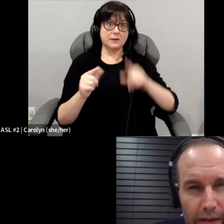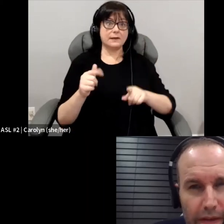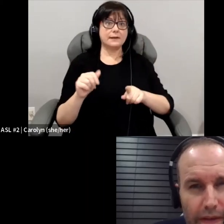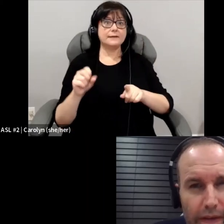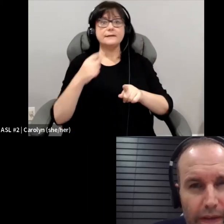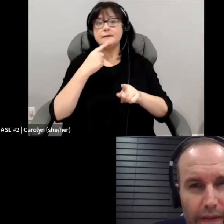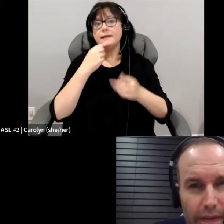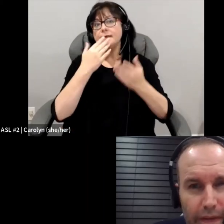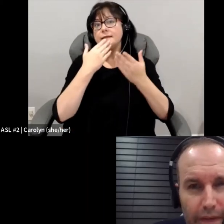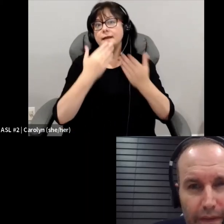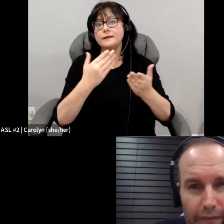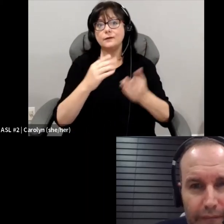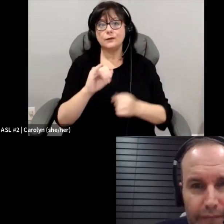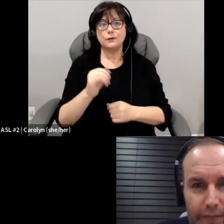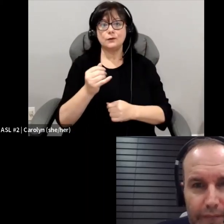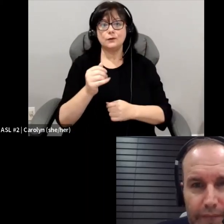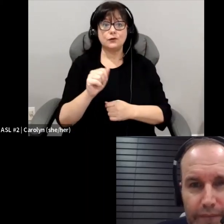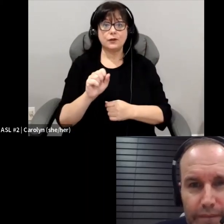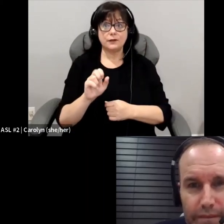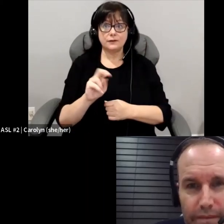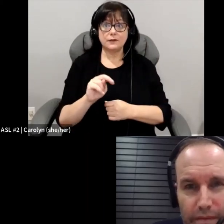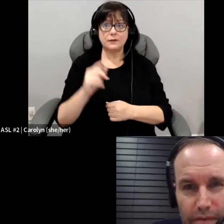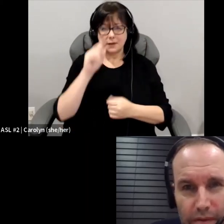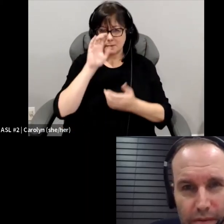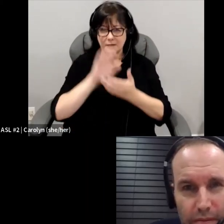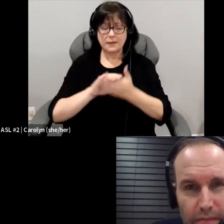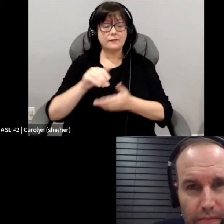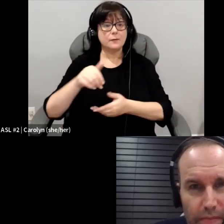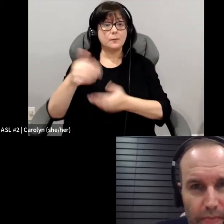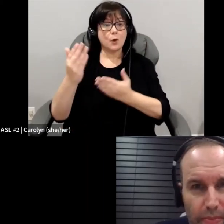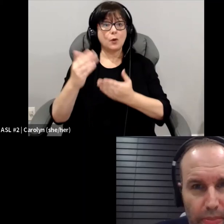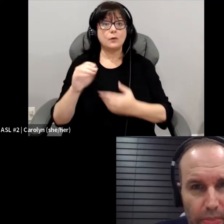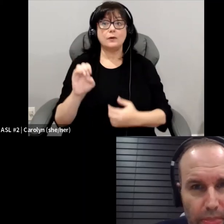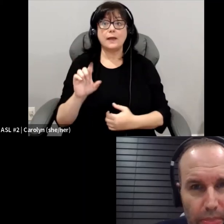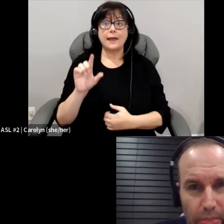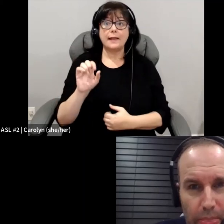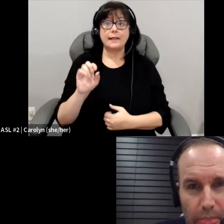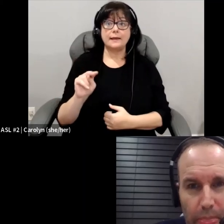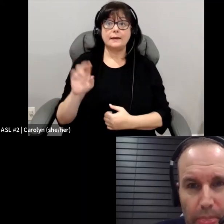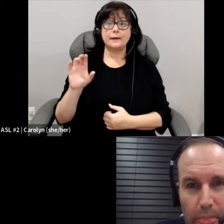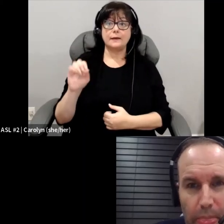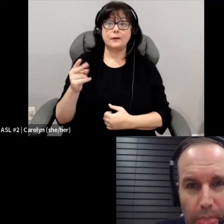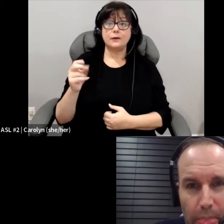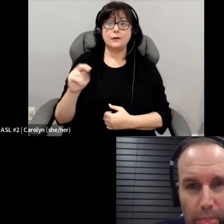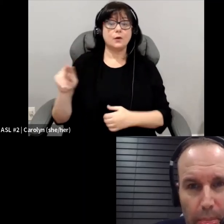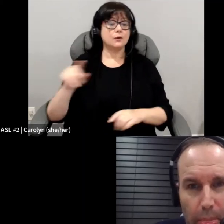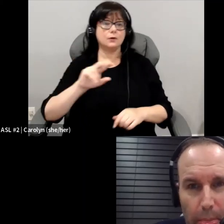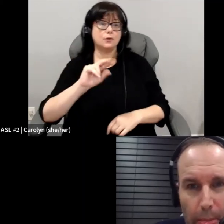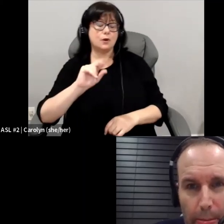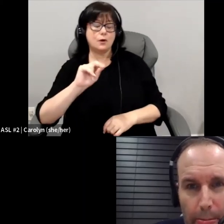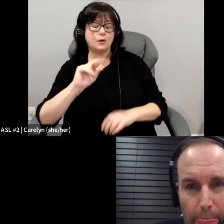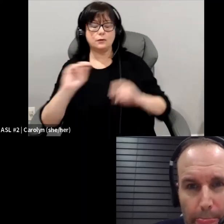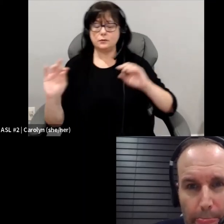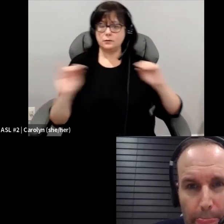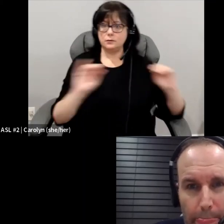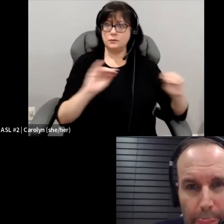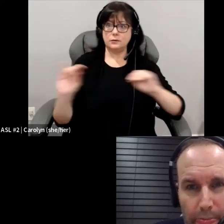ELLEN COHEN I BELIEVE MADE THE MOTION. NO. SORRY.